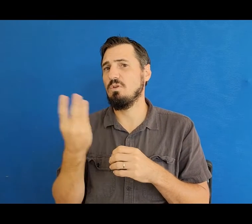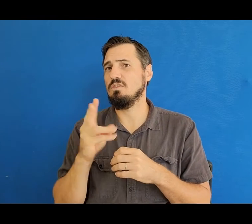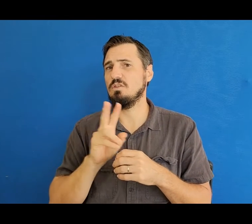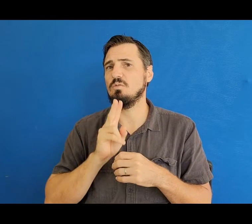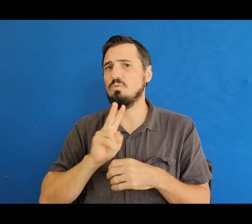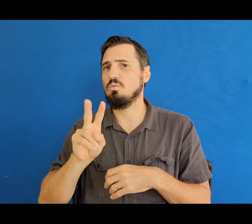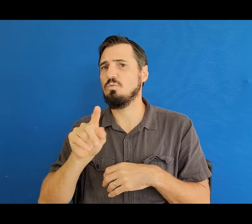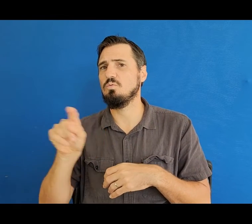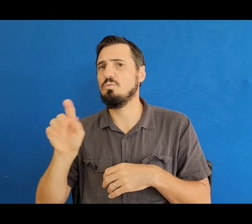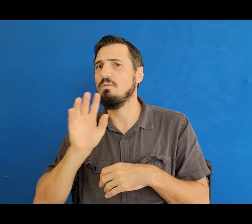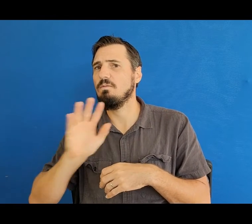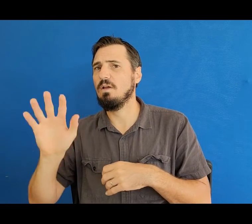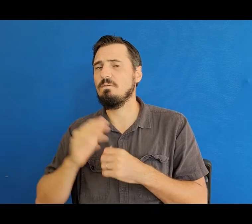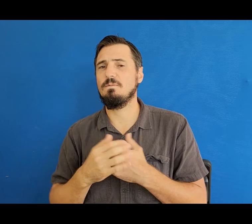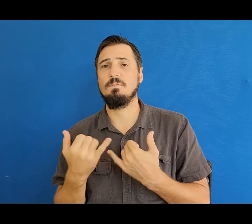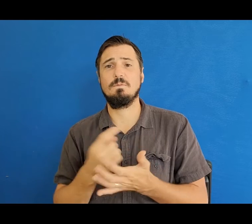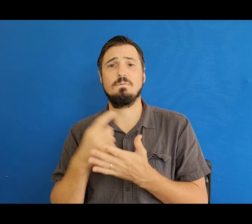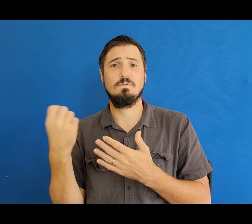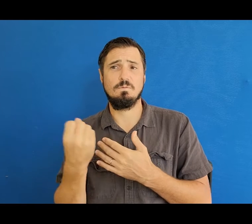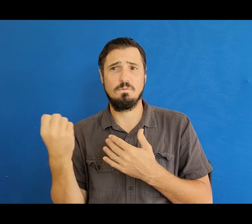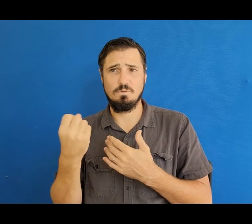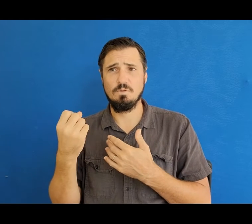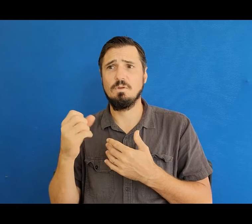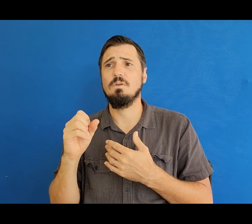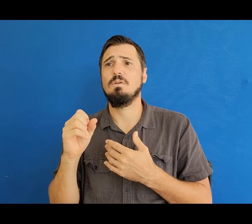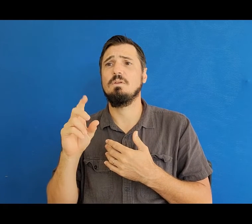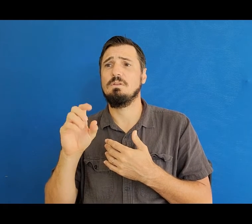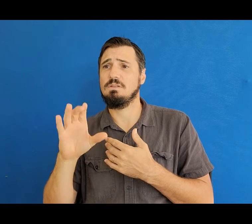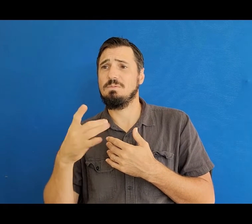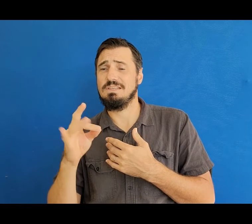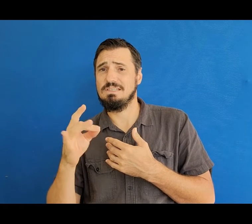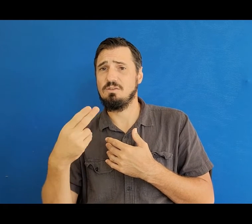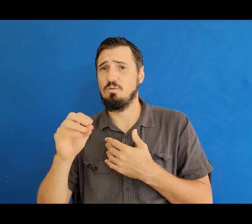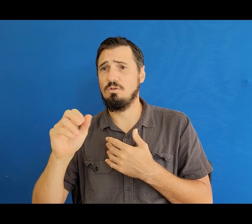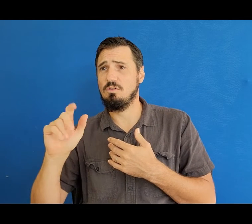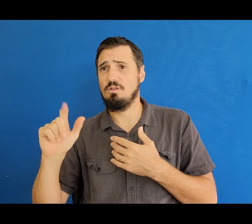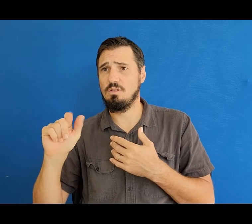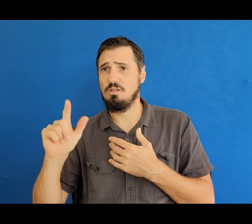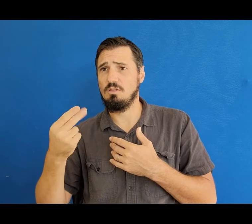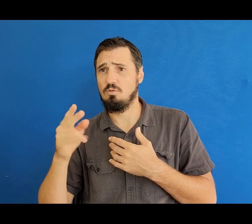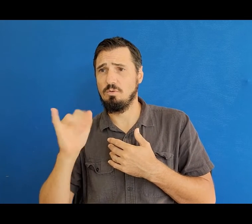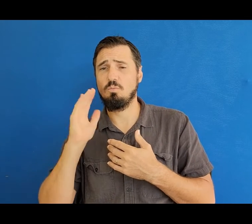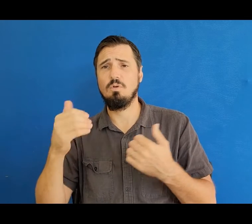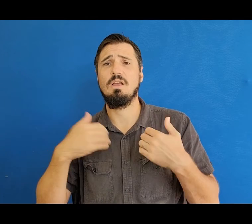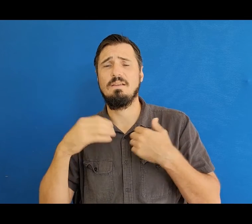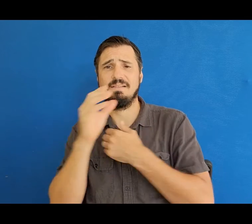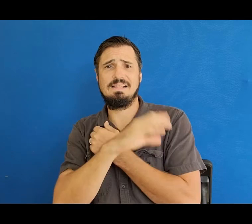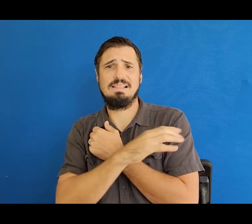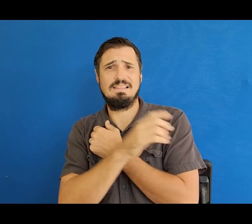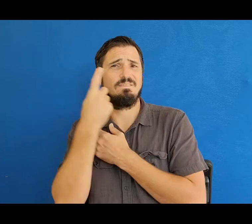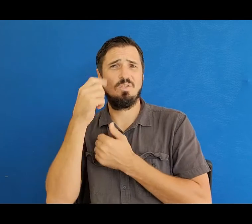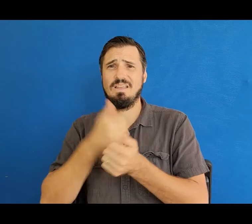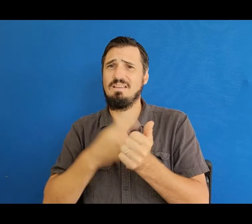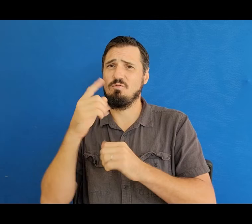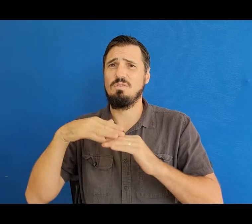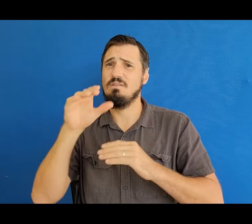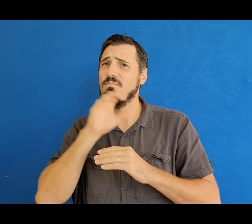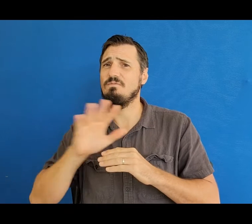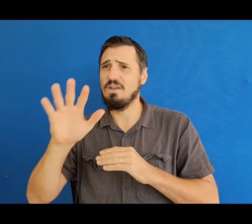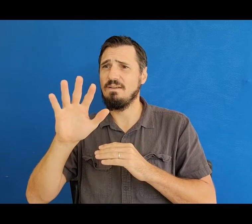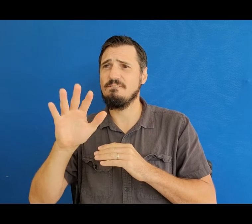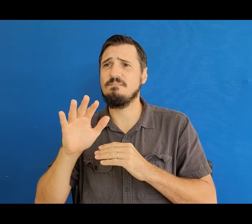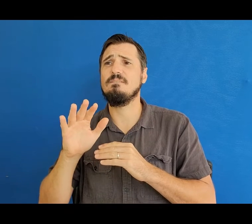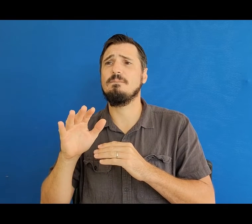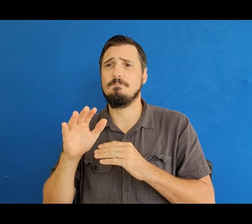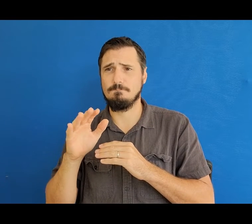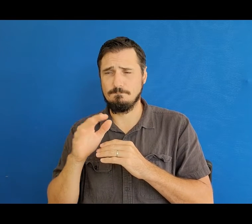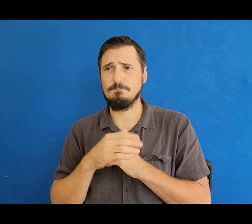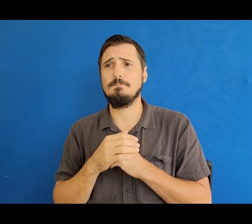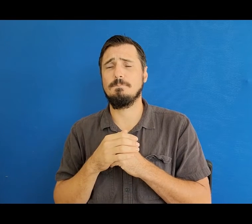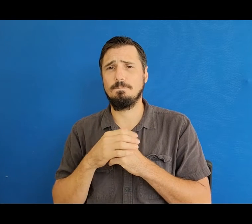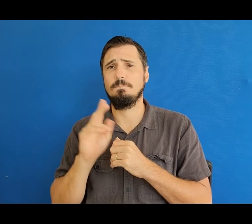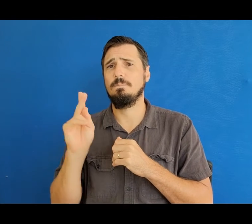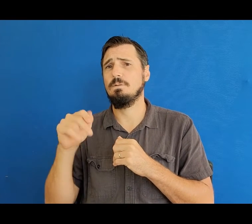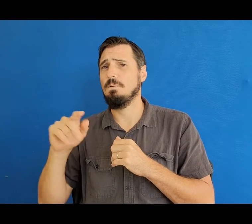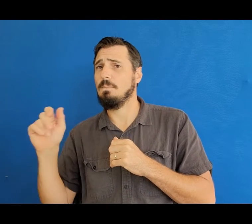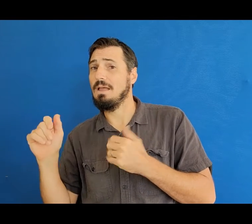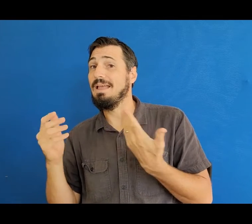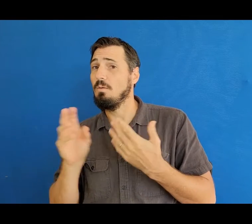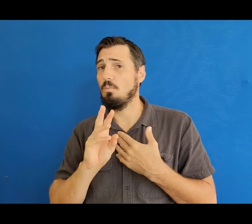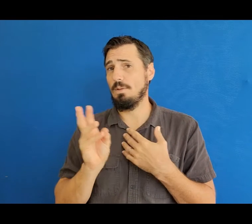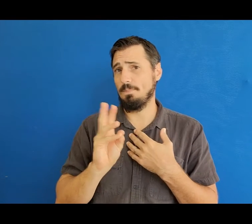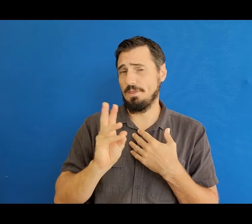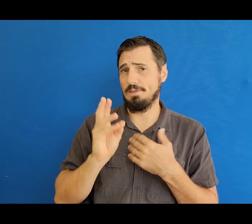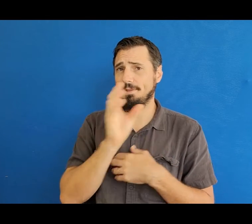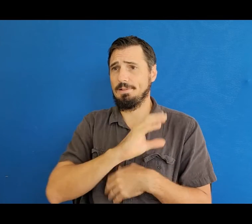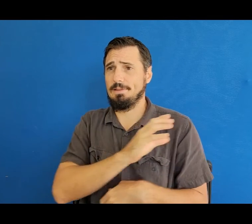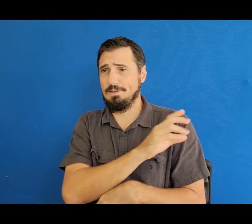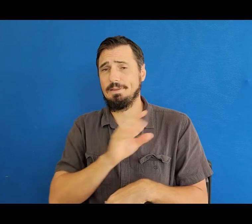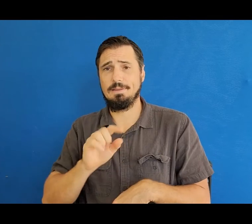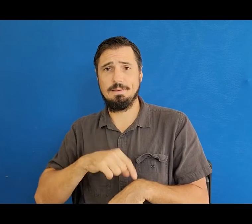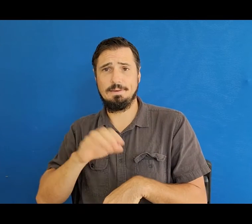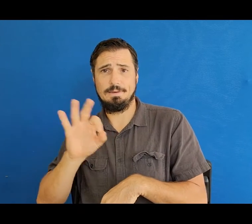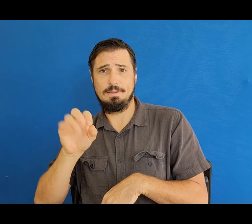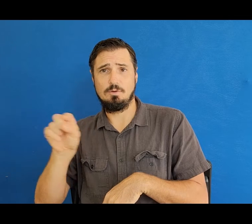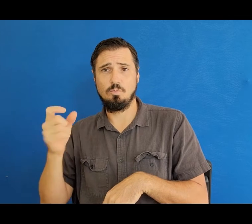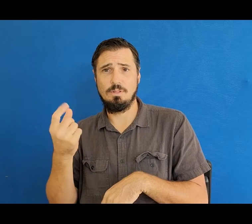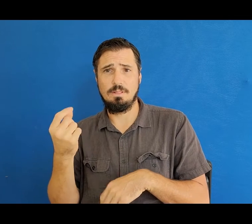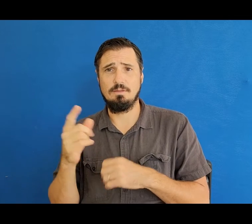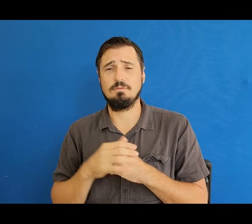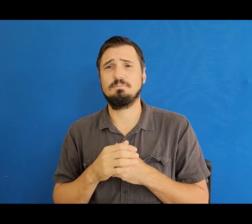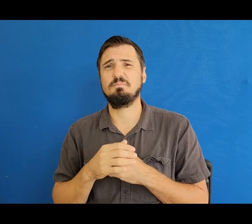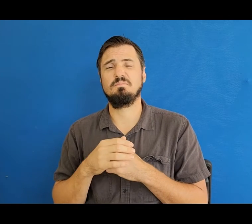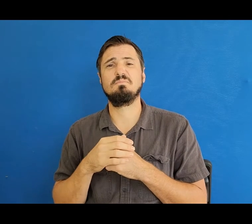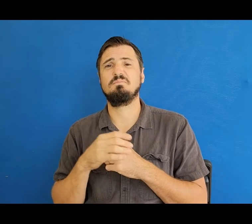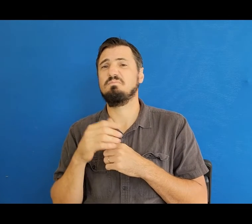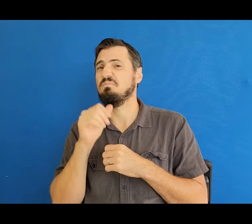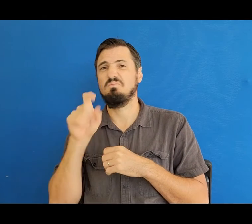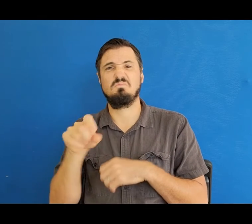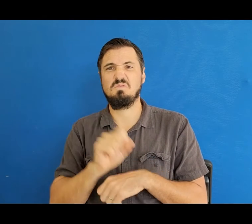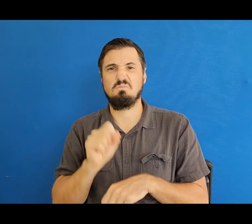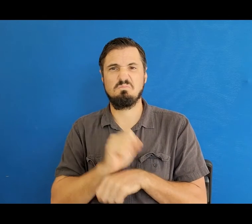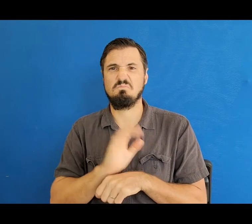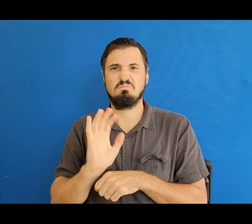This Saturday, December 18, Hoola Lahui will hold mobile vaccine clinics for everyone ages 5 and older at both their Kapaa and Waimea Medical Clinics, from 9 to 11 a.m. Walk-ins are accepted